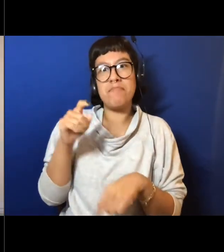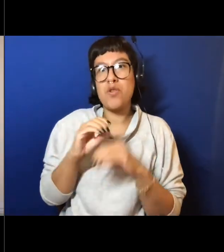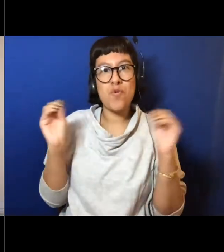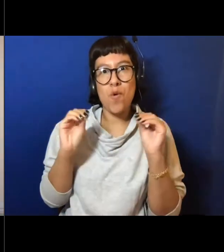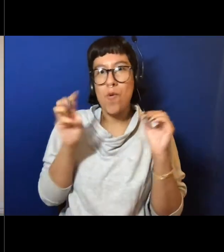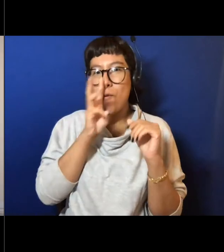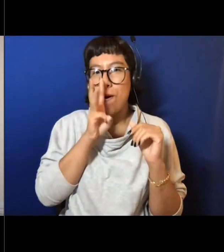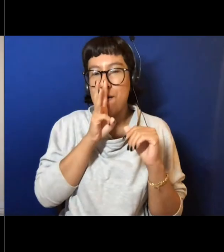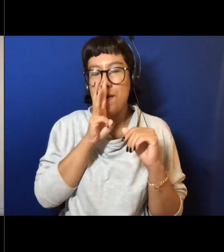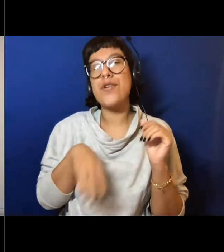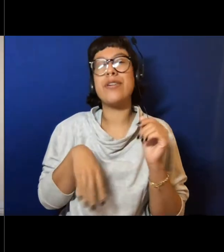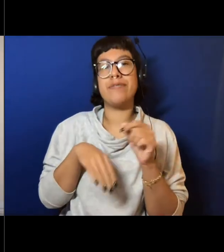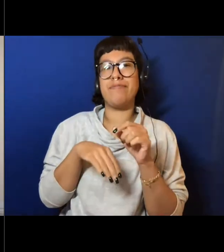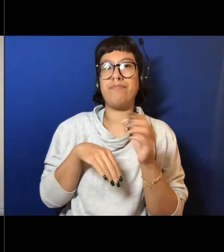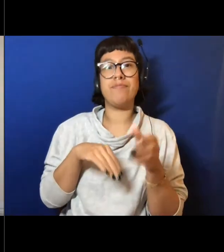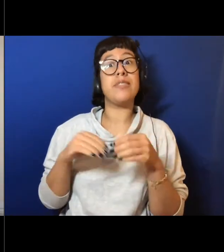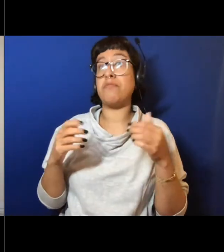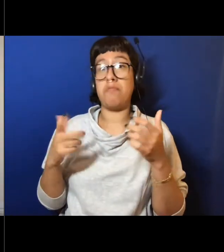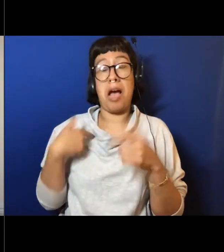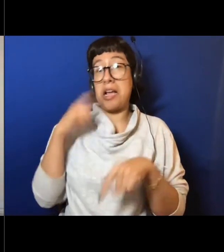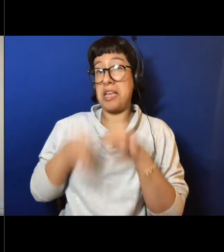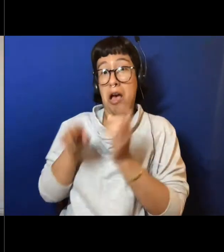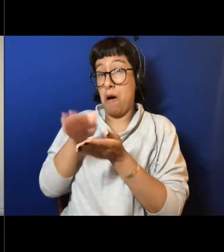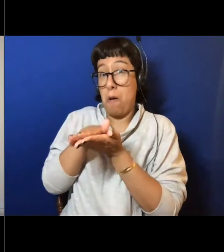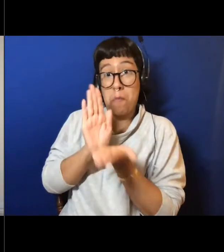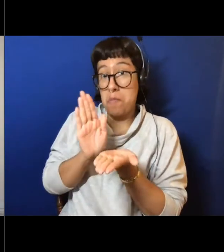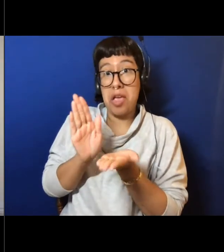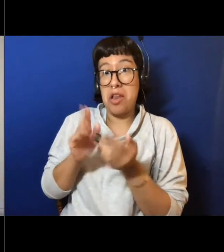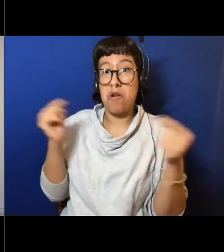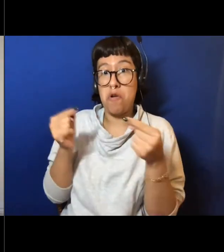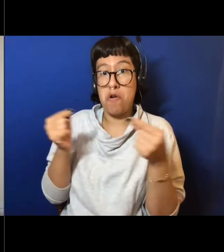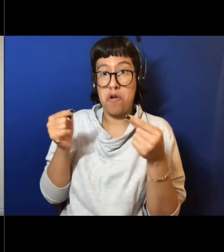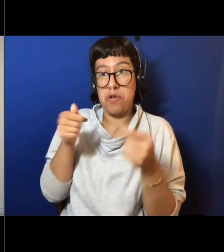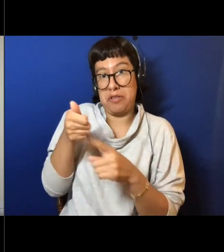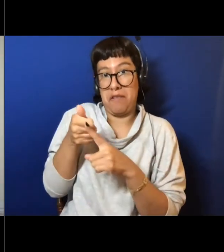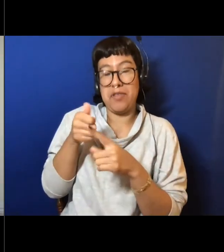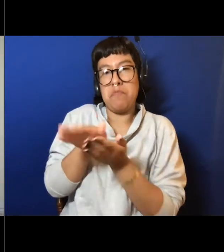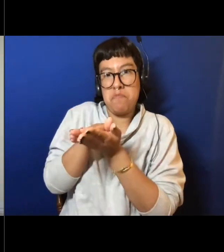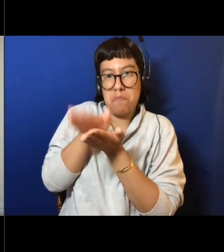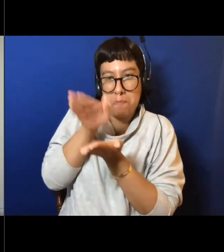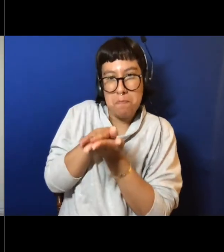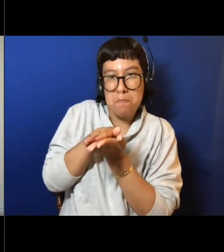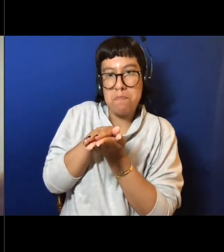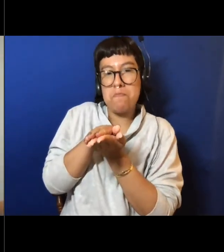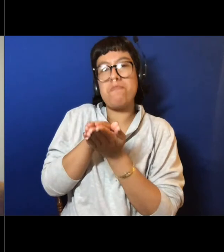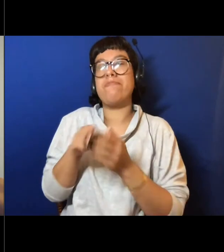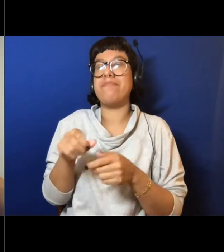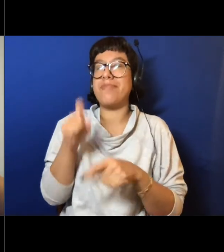And doesn't want me to open it and potentially hurt it. So it's alive but it's clamped up very, very tightly.